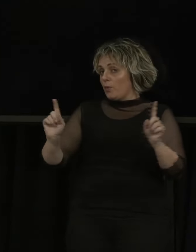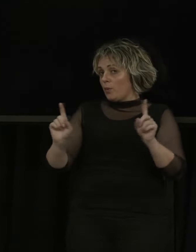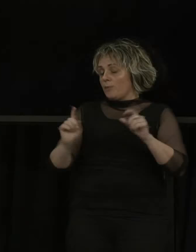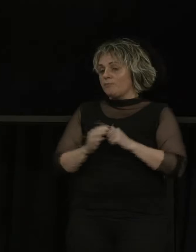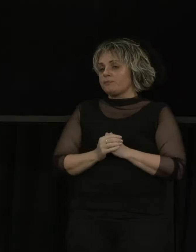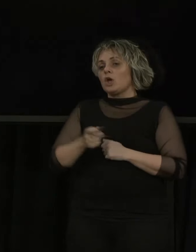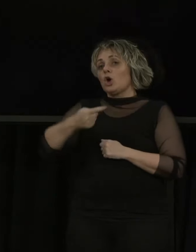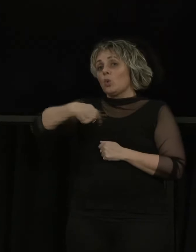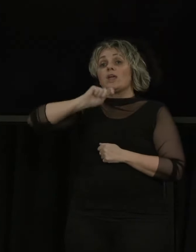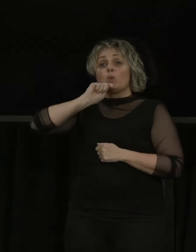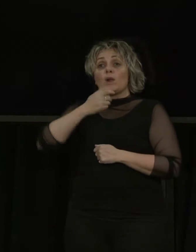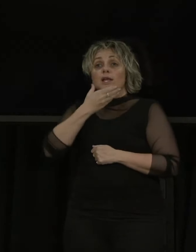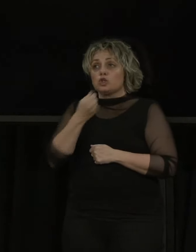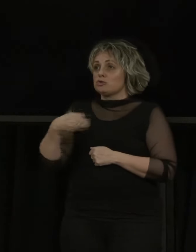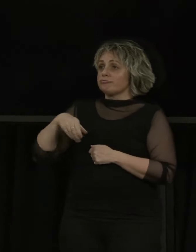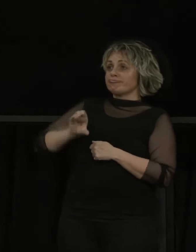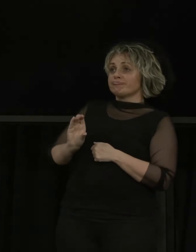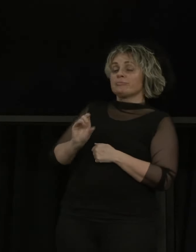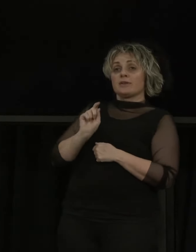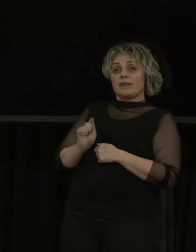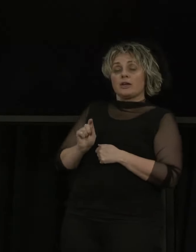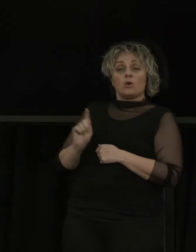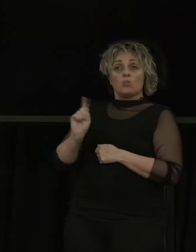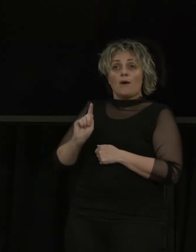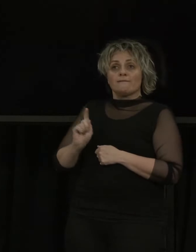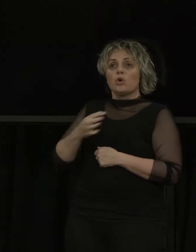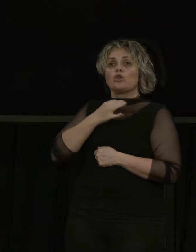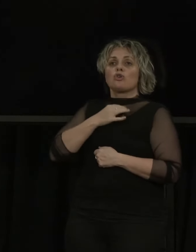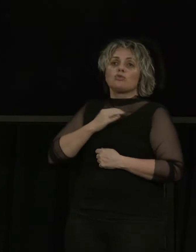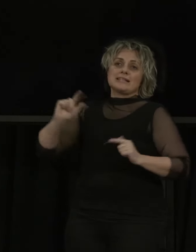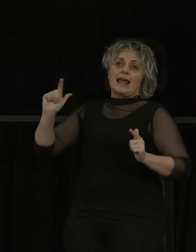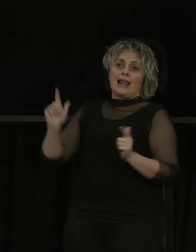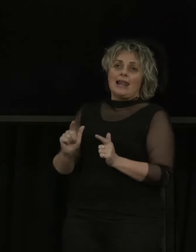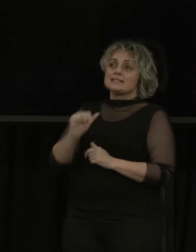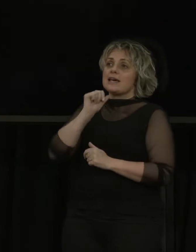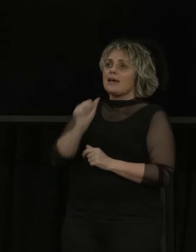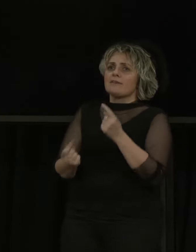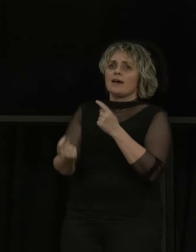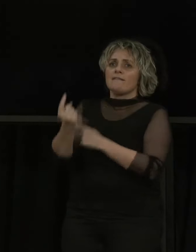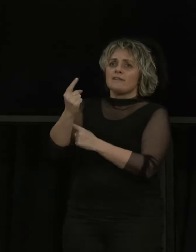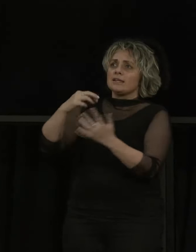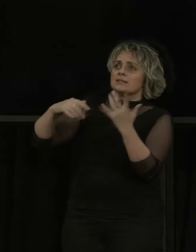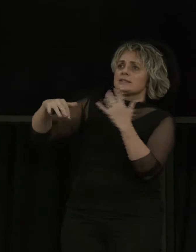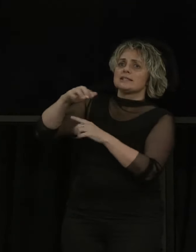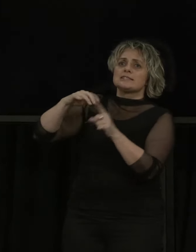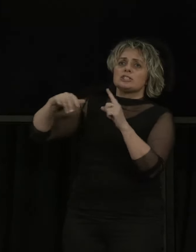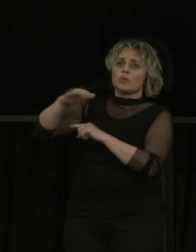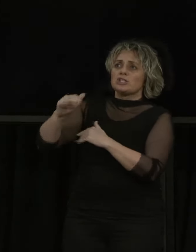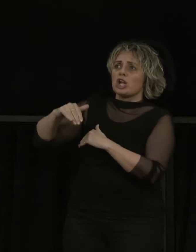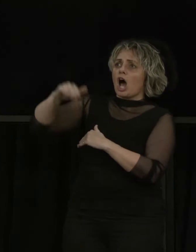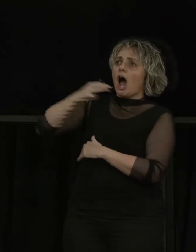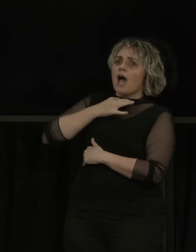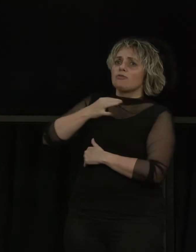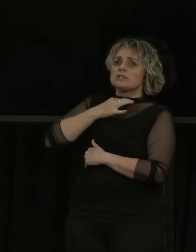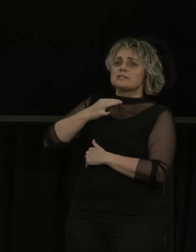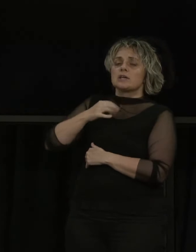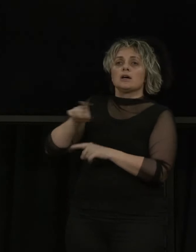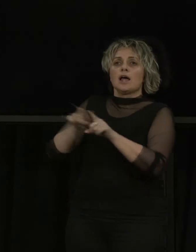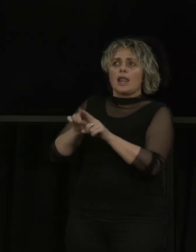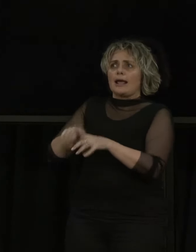framework now and I will assume